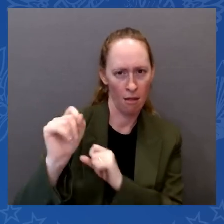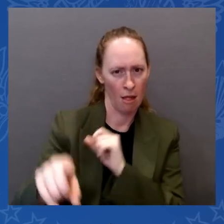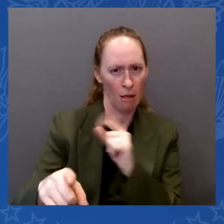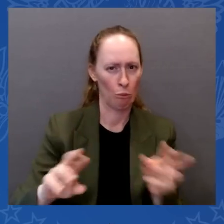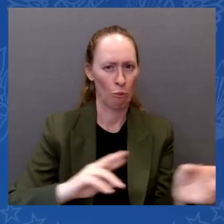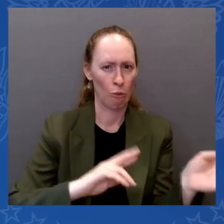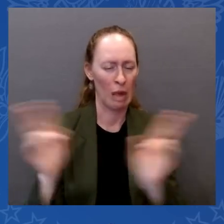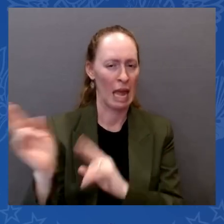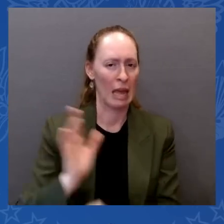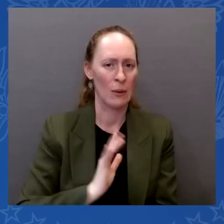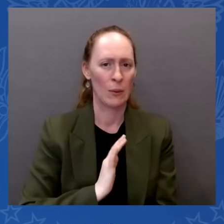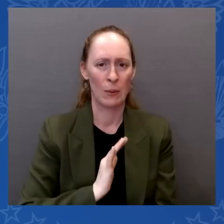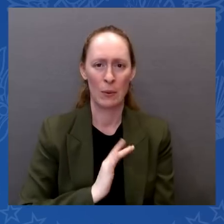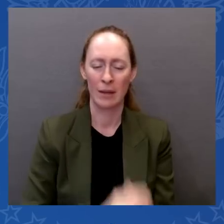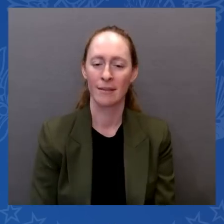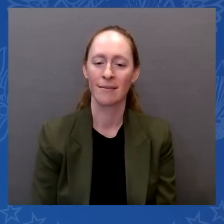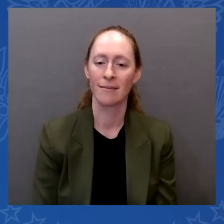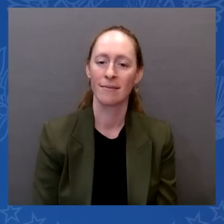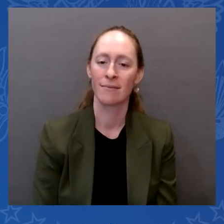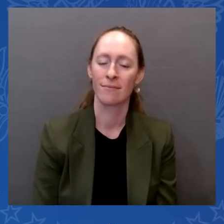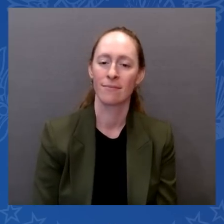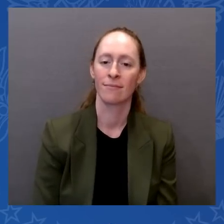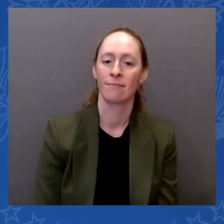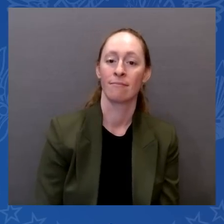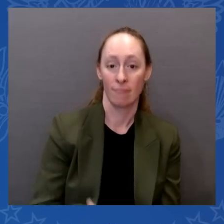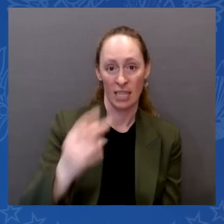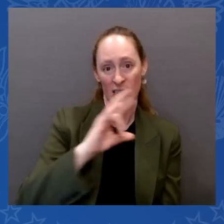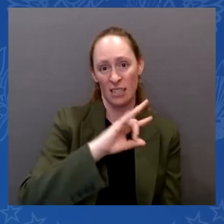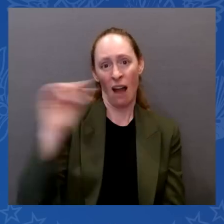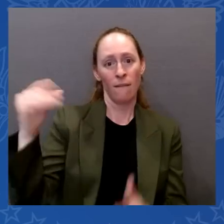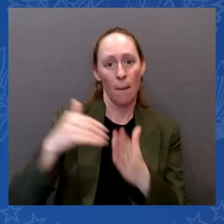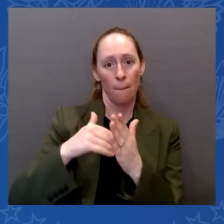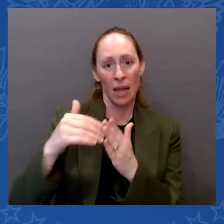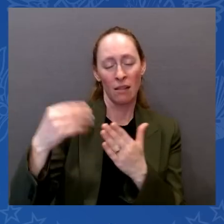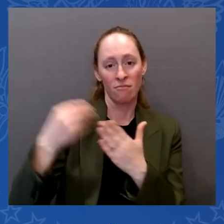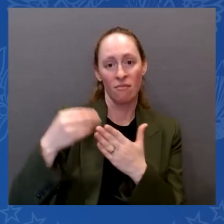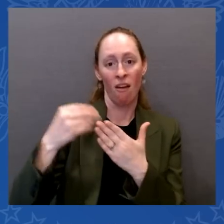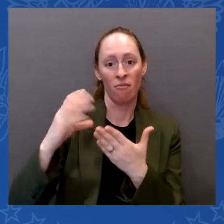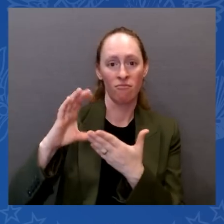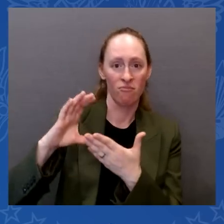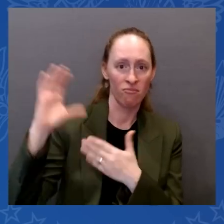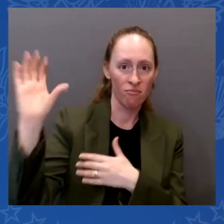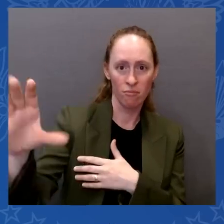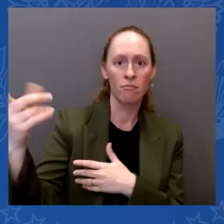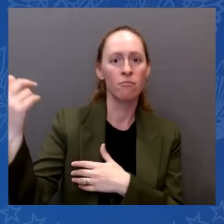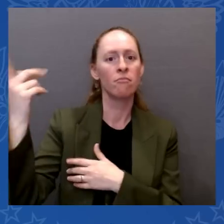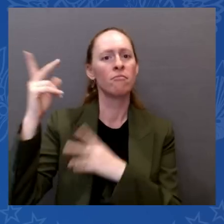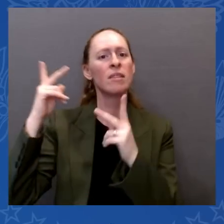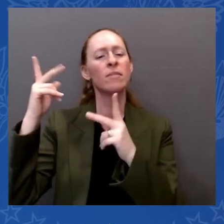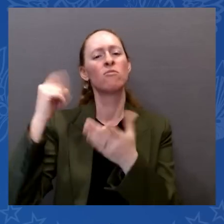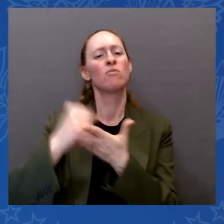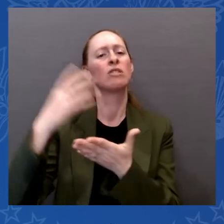so far to recruit talent in underrepresented communities. I made a commitment: We're not going to leave anybody behind.